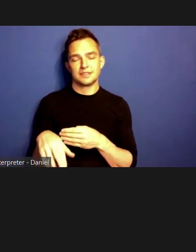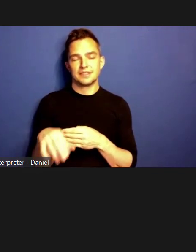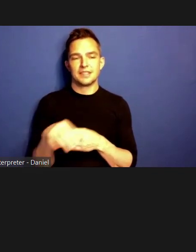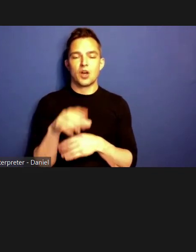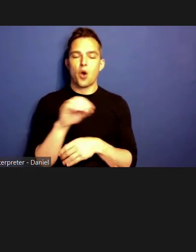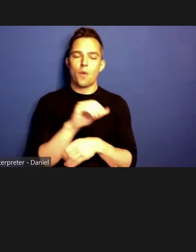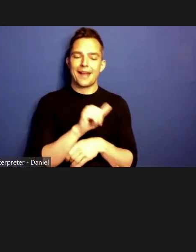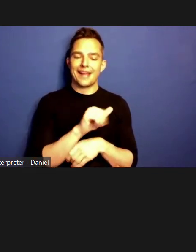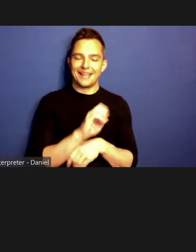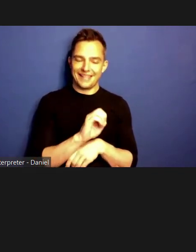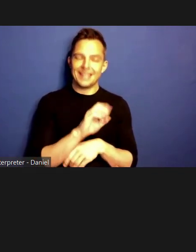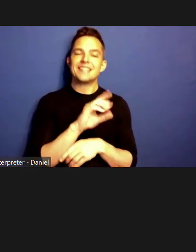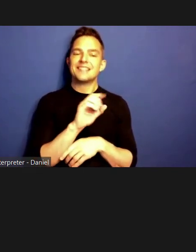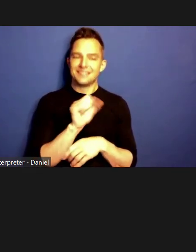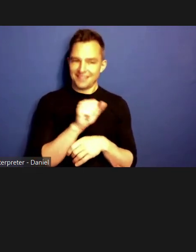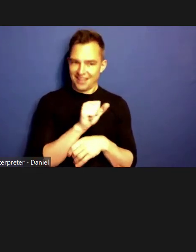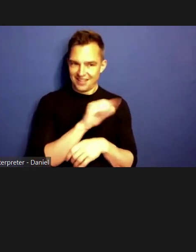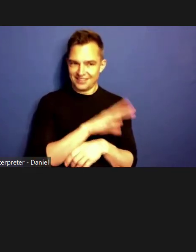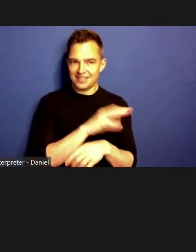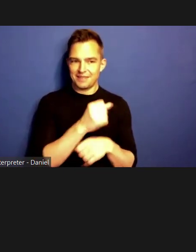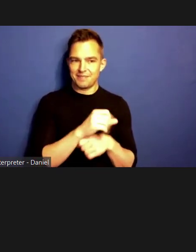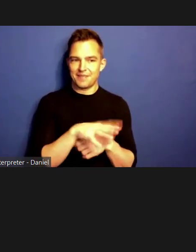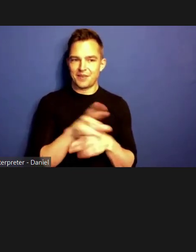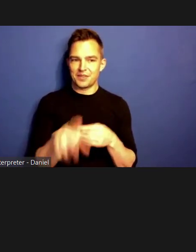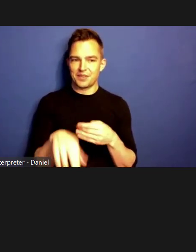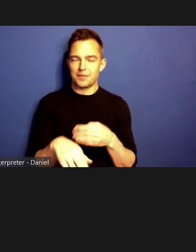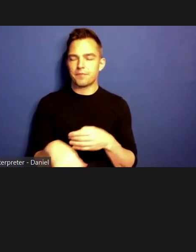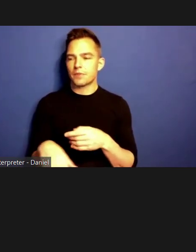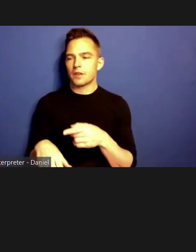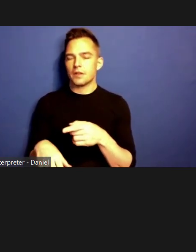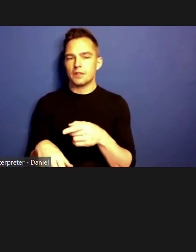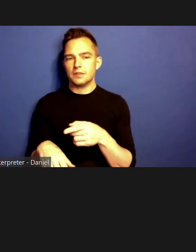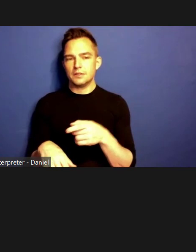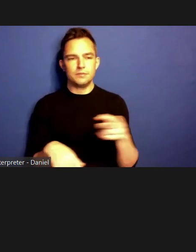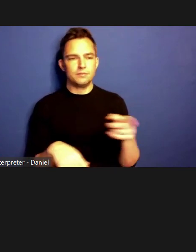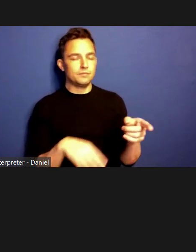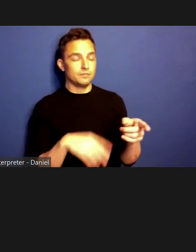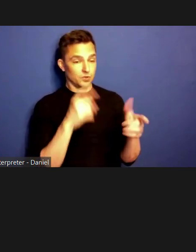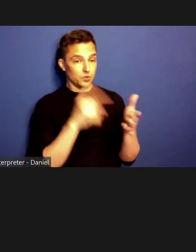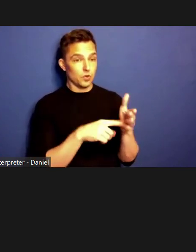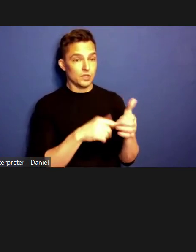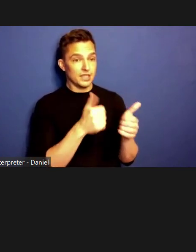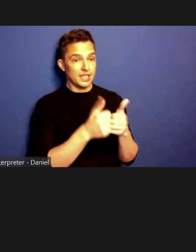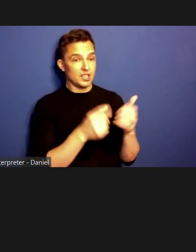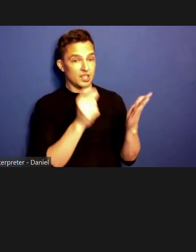William Eiserman: So, you see here, each of those check marks is